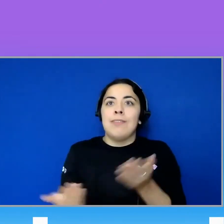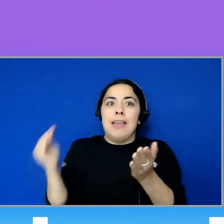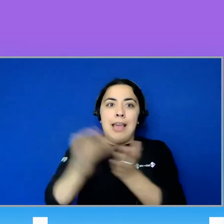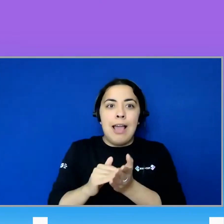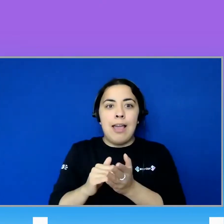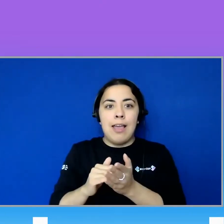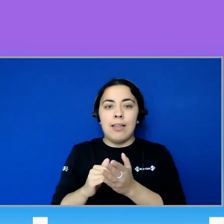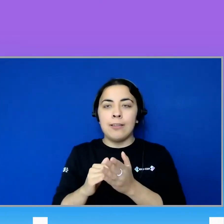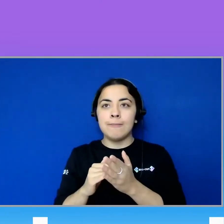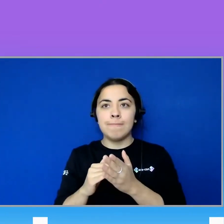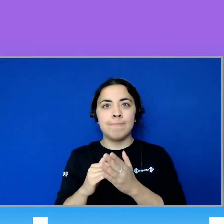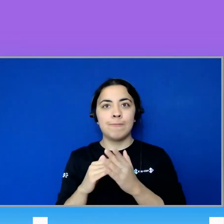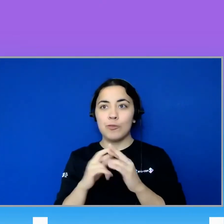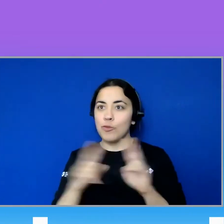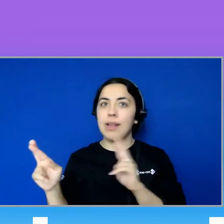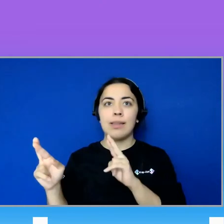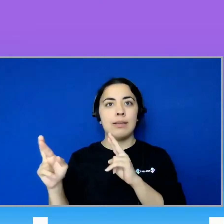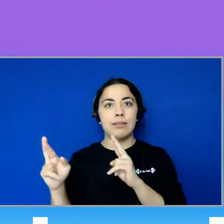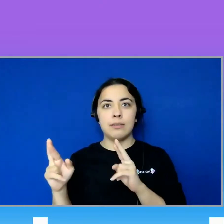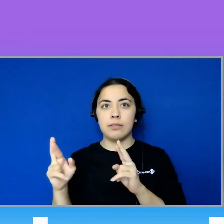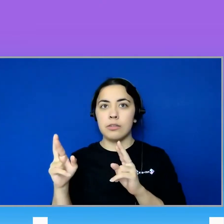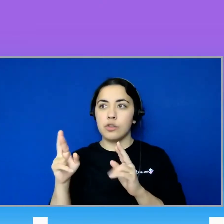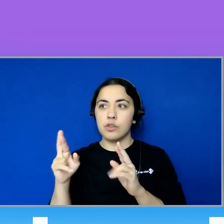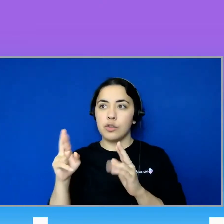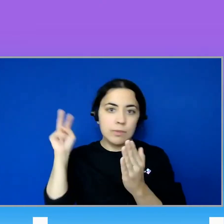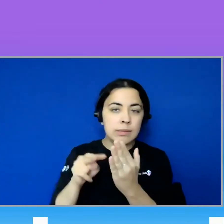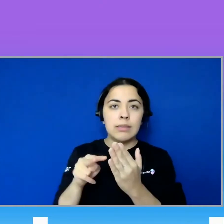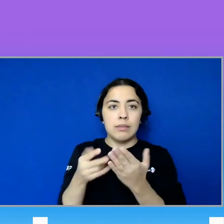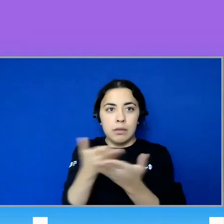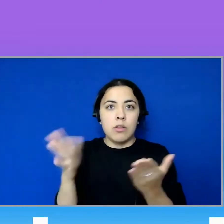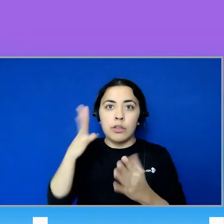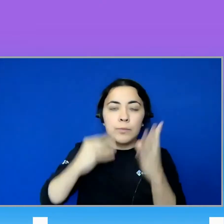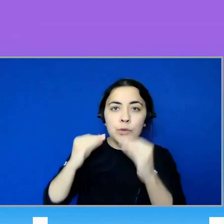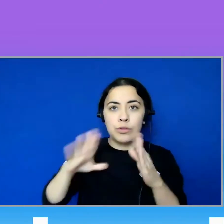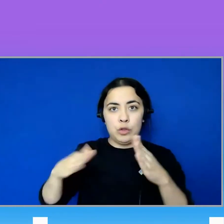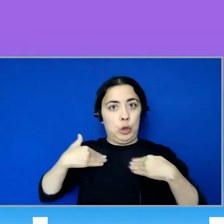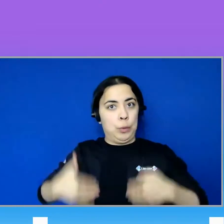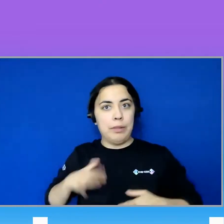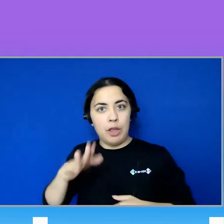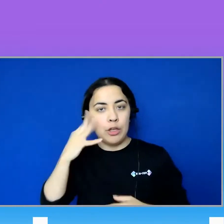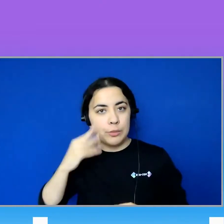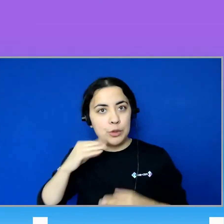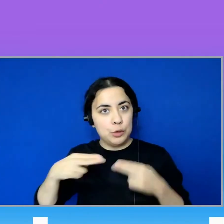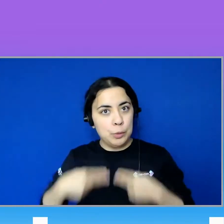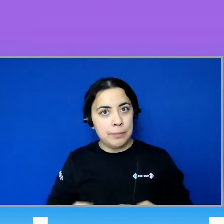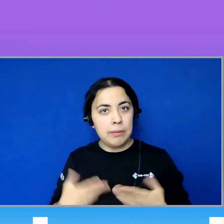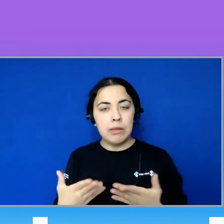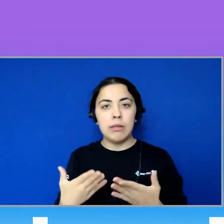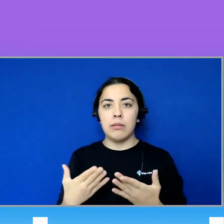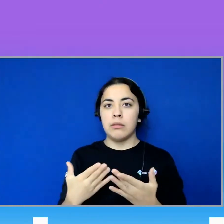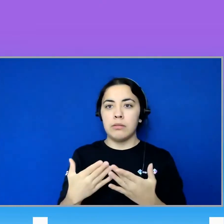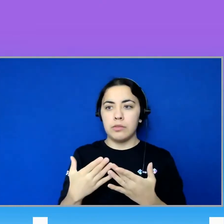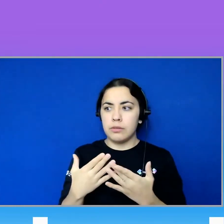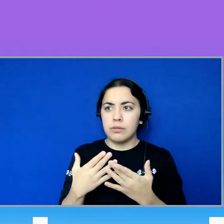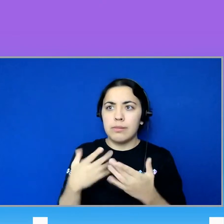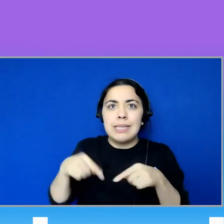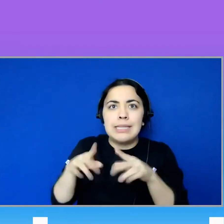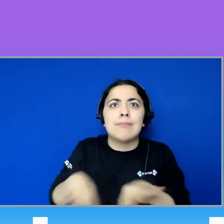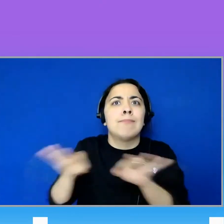the human face back on what this